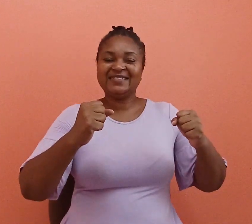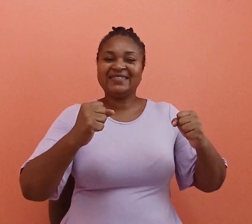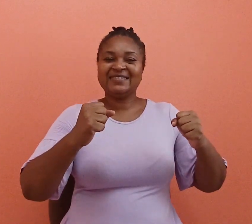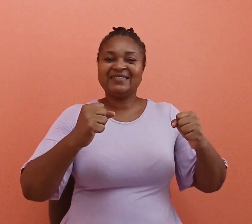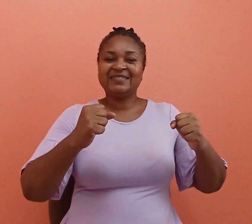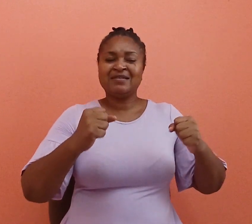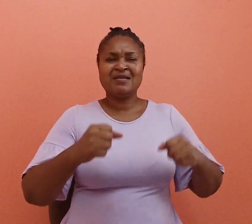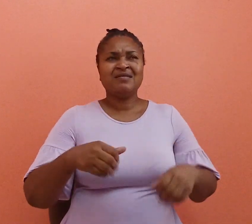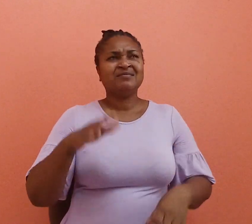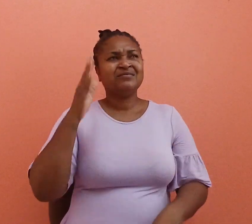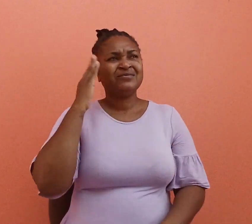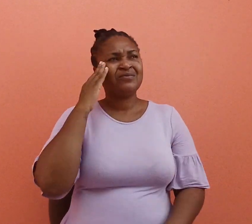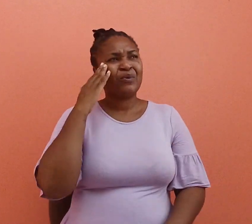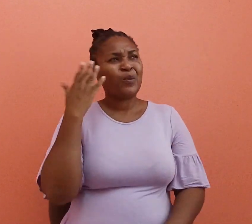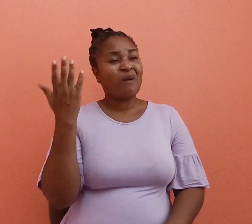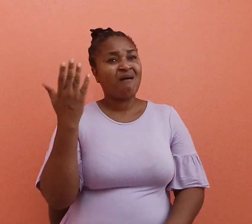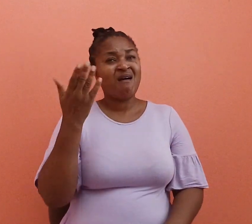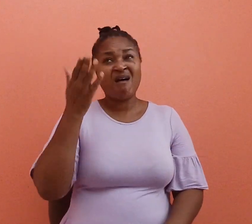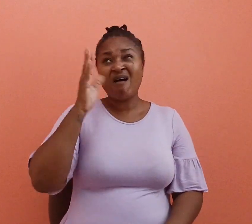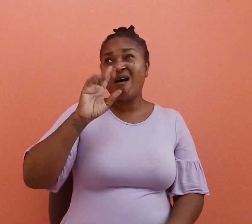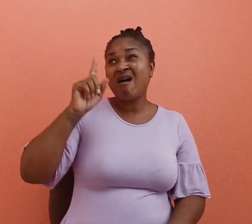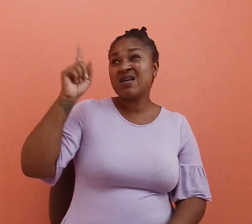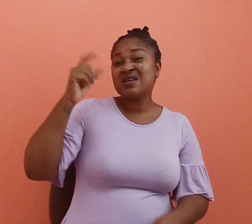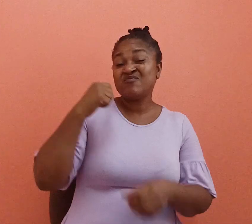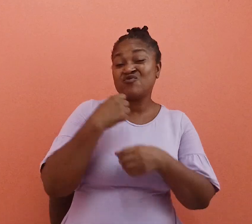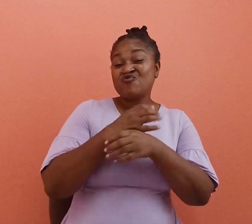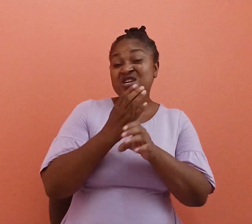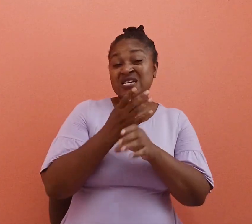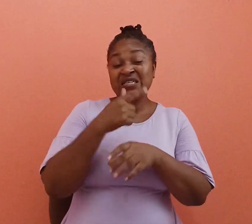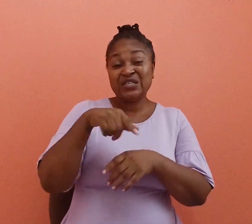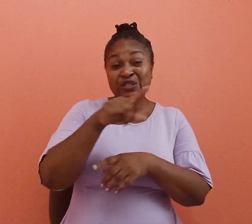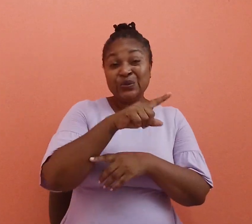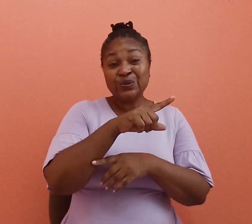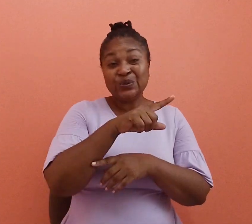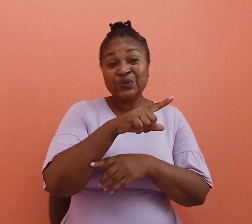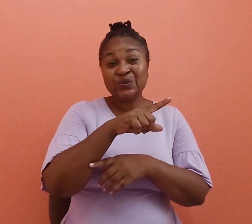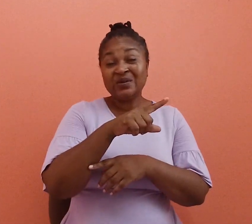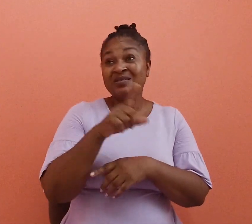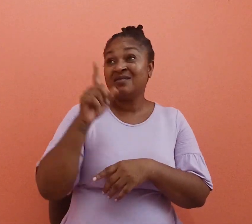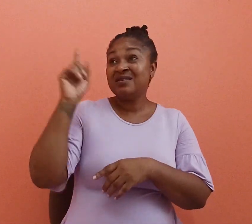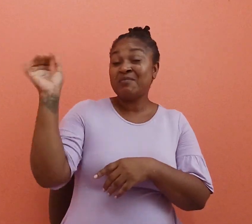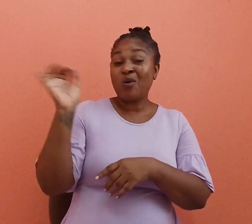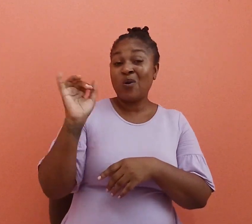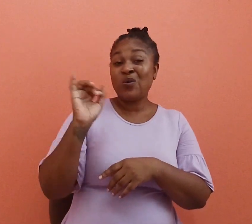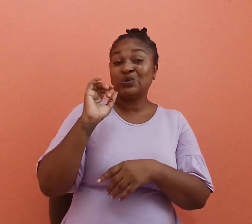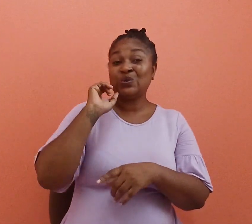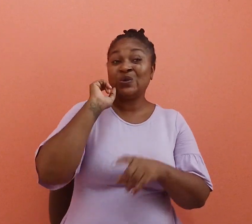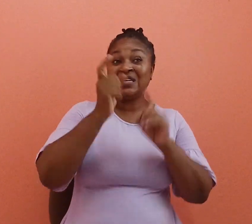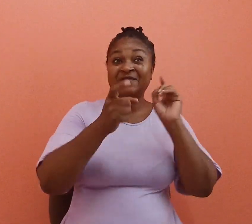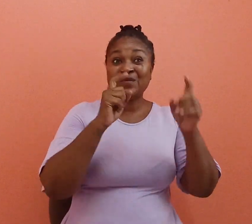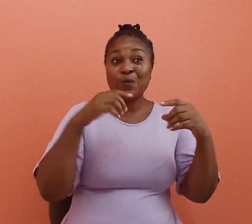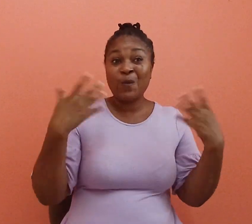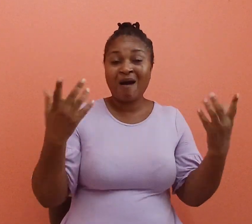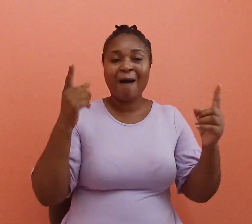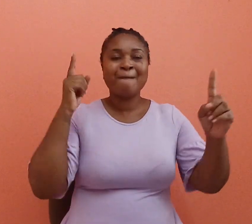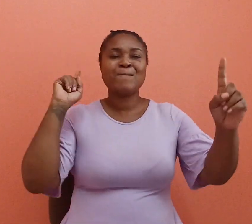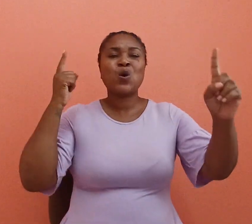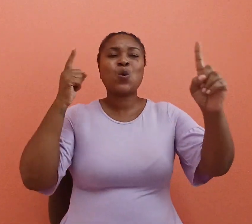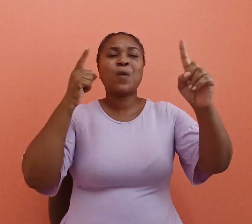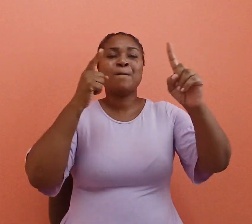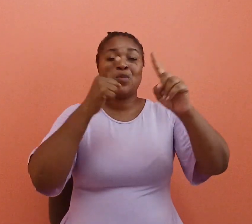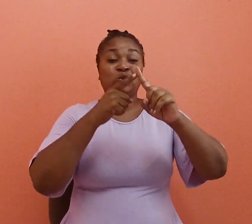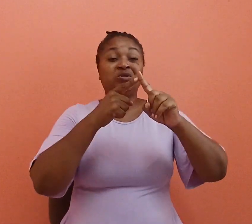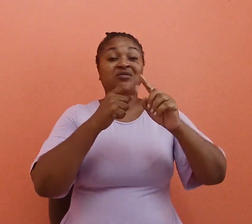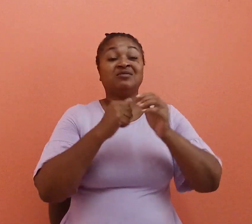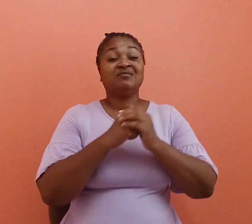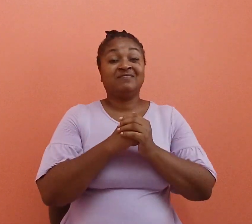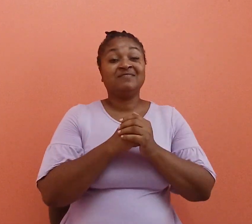knowing that the God who created you also gave you a purpose.